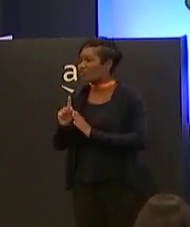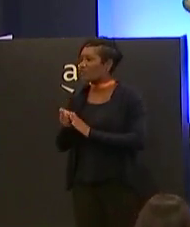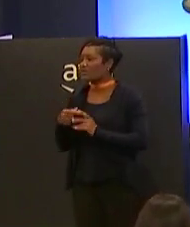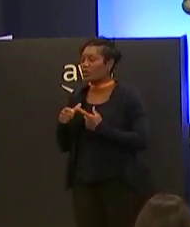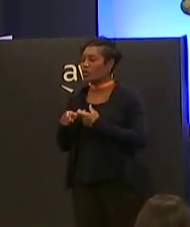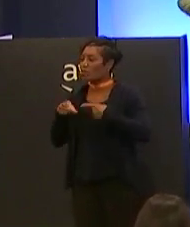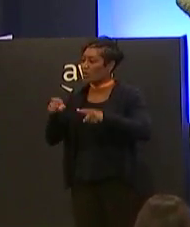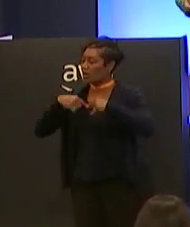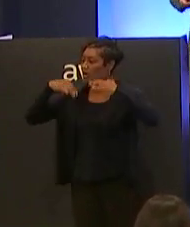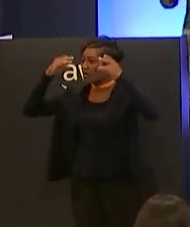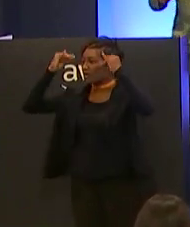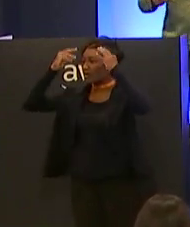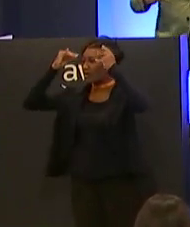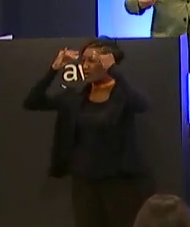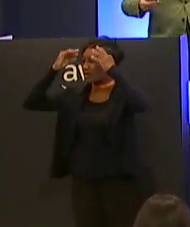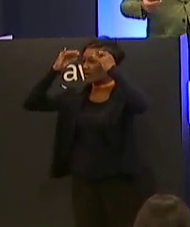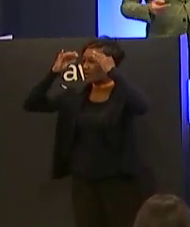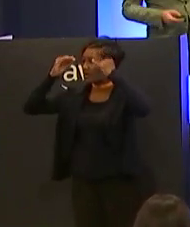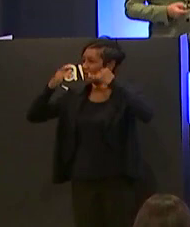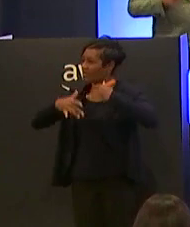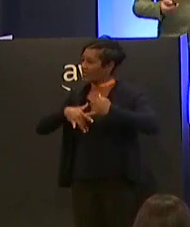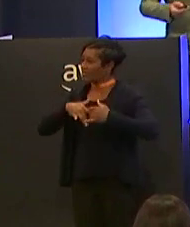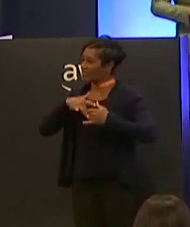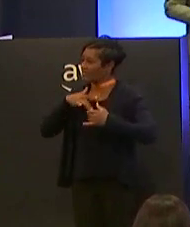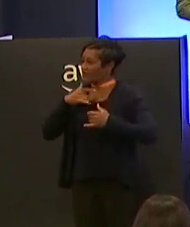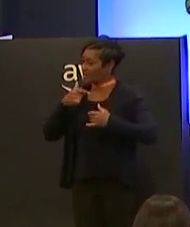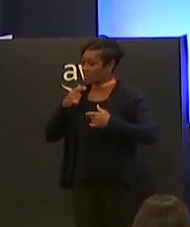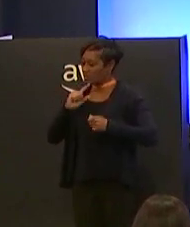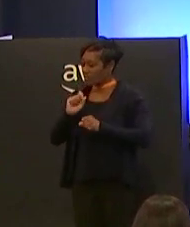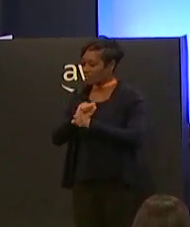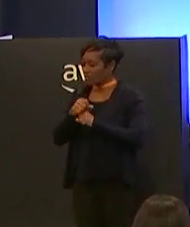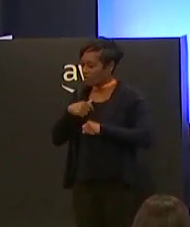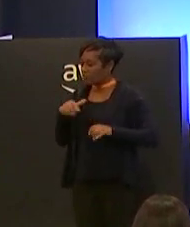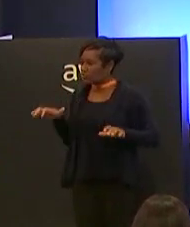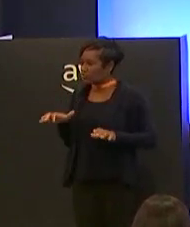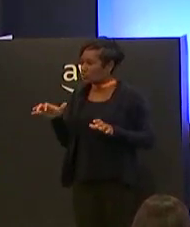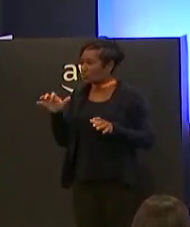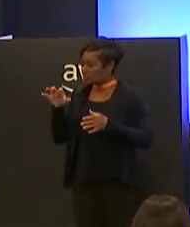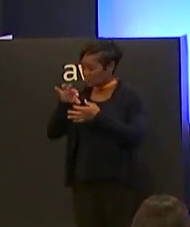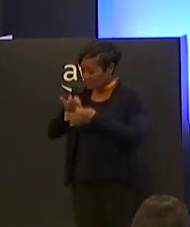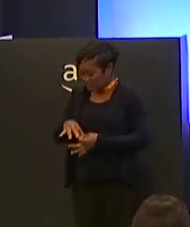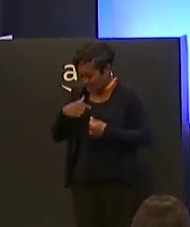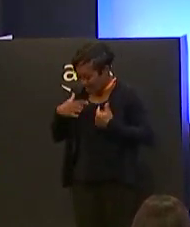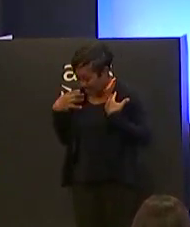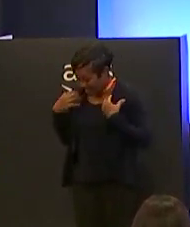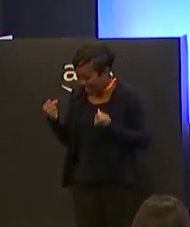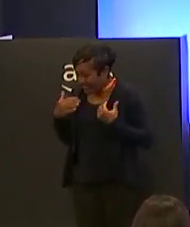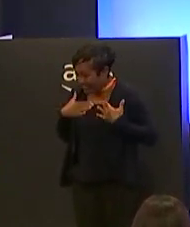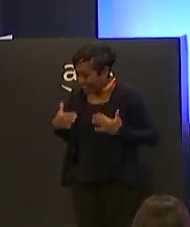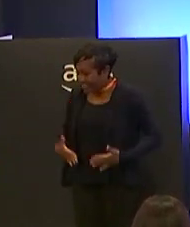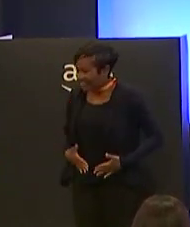And then it feels no longer that you've been productive for your health benefits. You're also working on things that